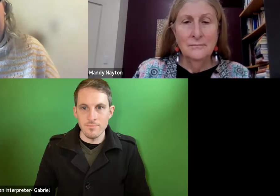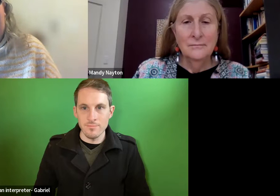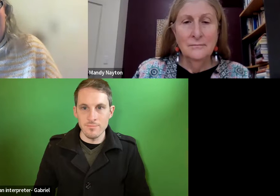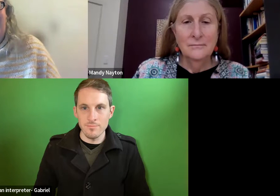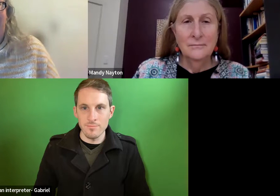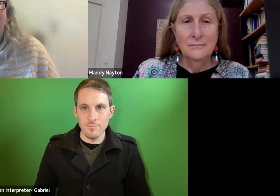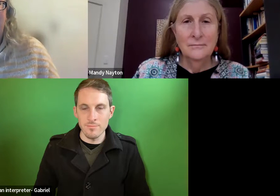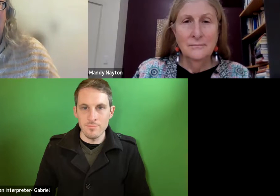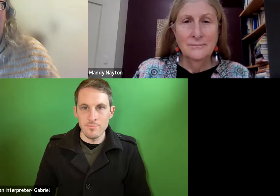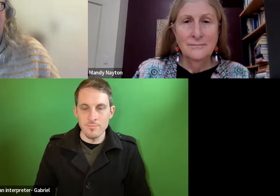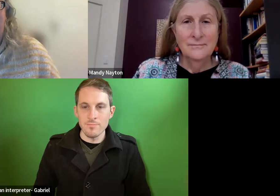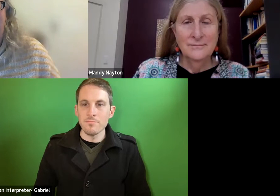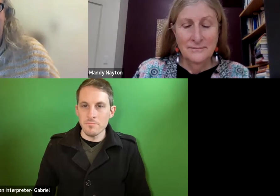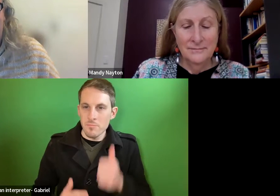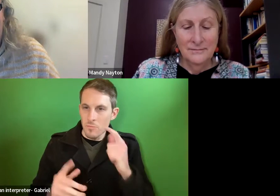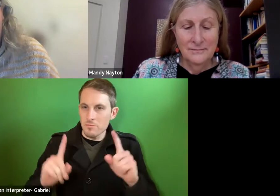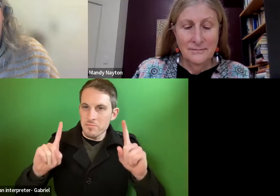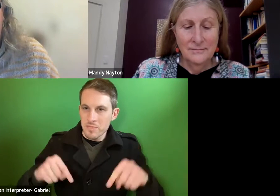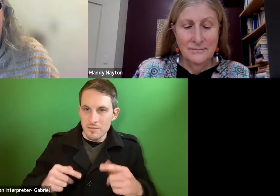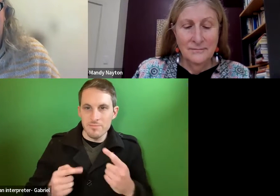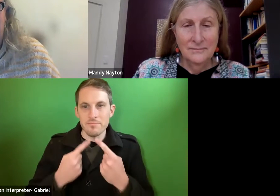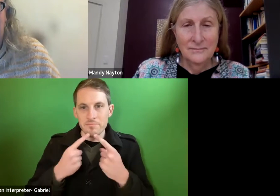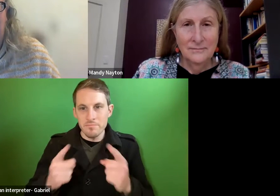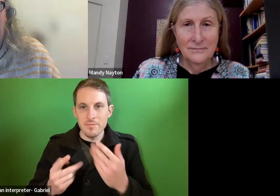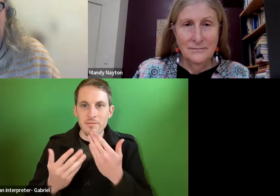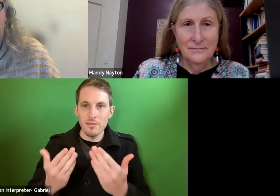Okay, thanks for joining me today. For those who don't know me,